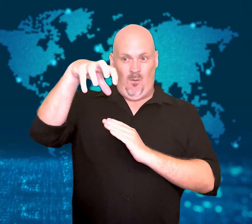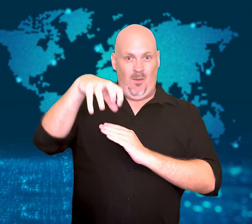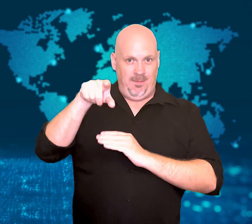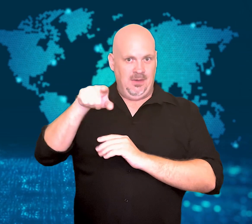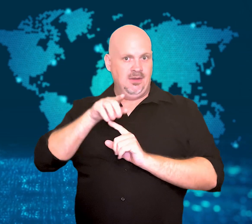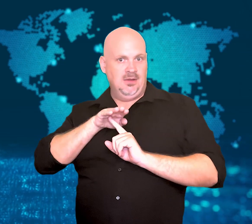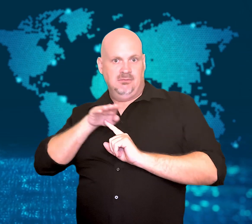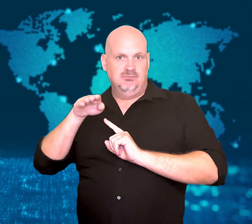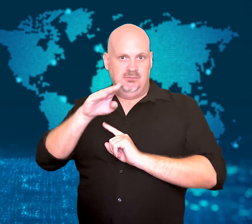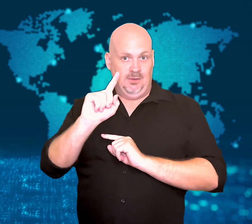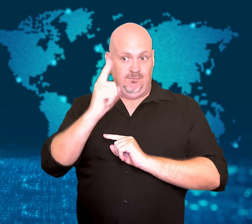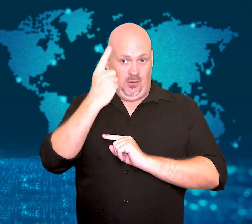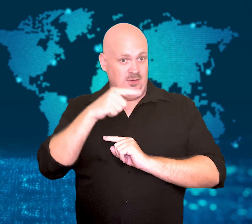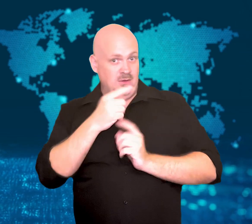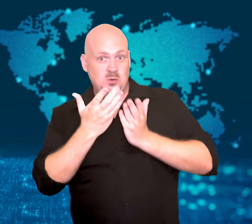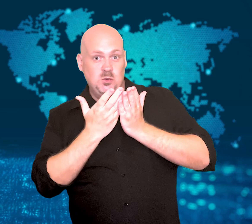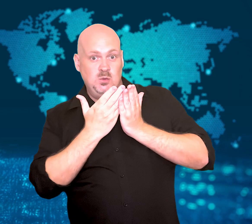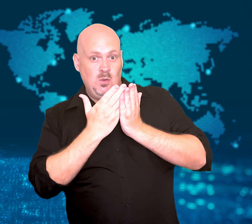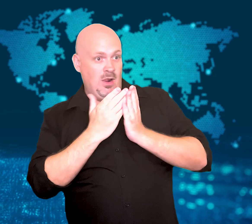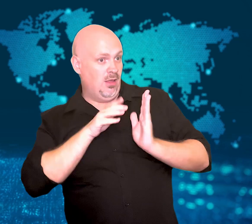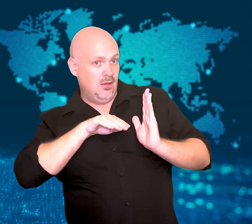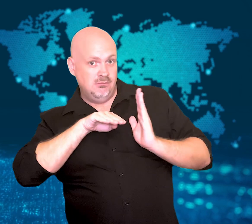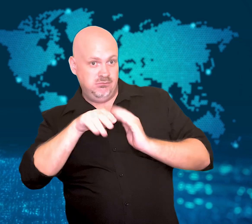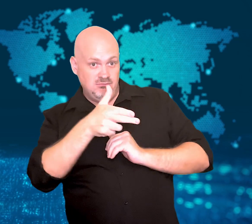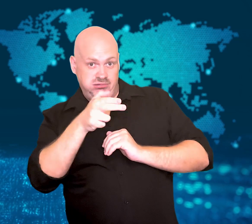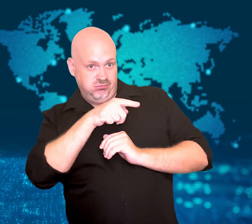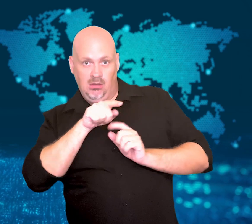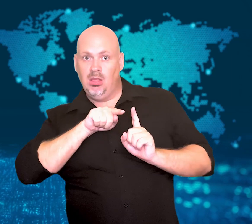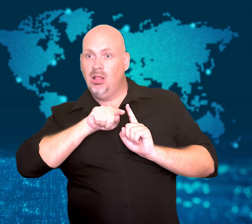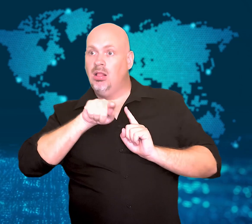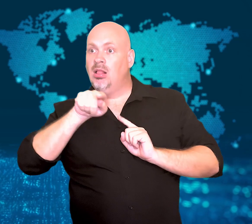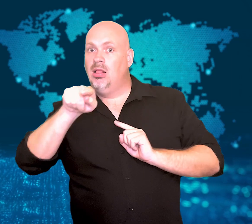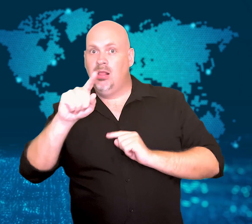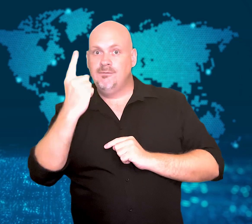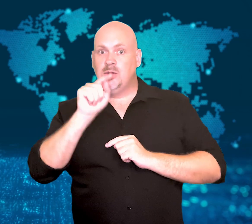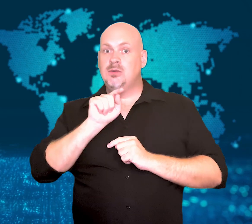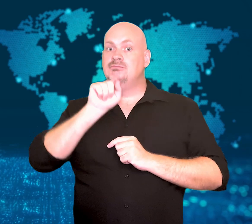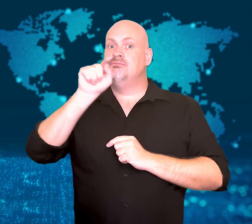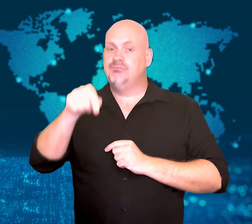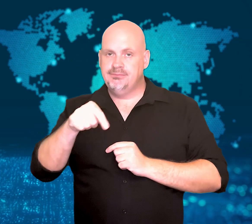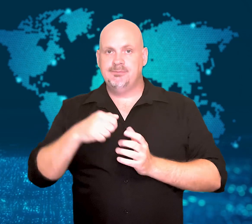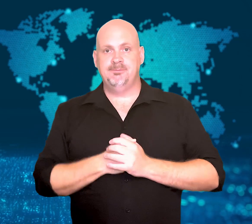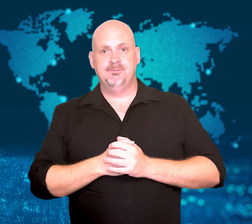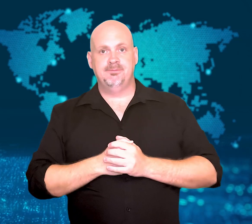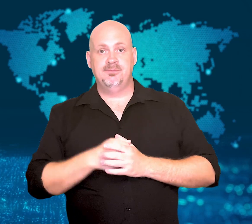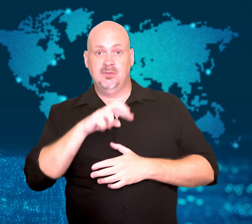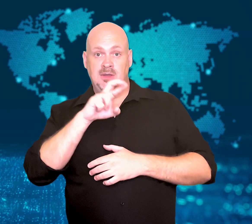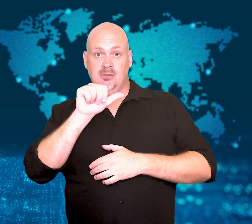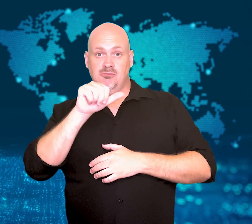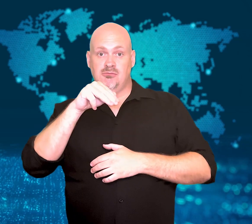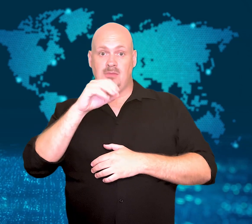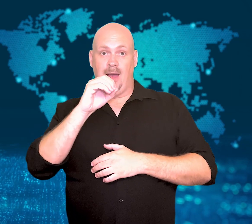Police arrived at the funeral home first, driving past the gunman.